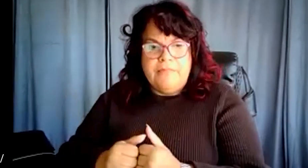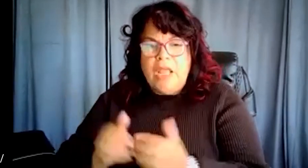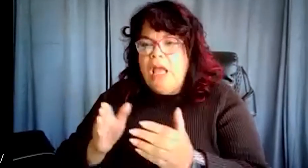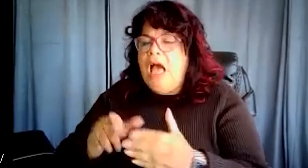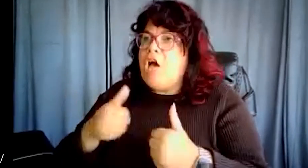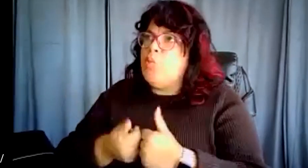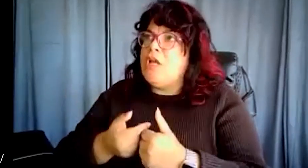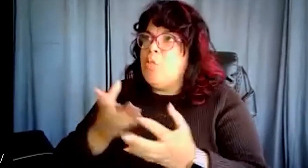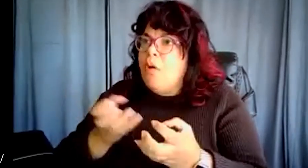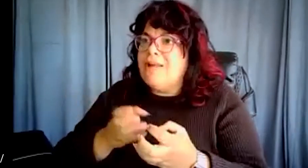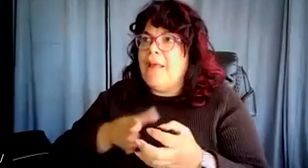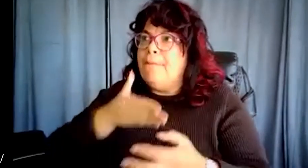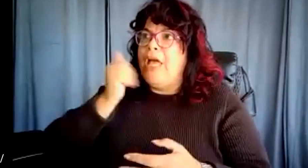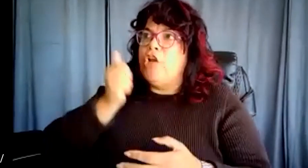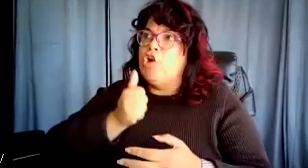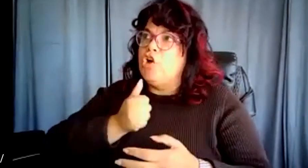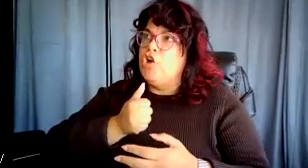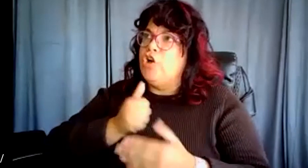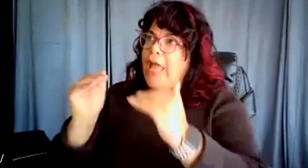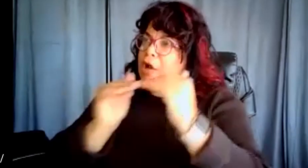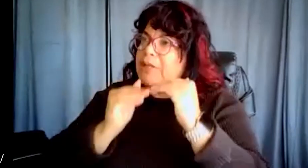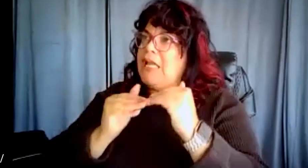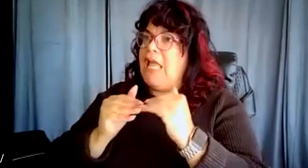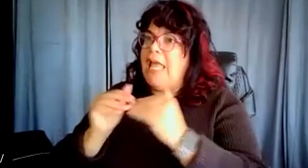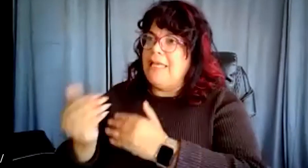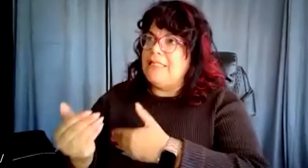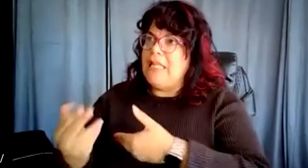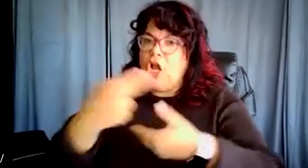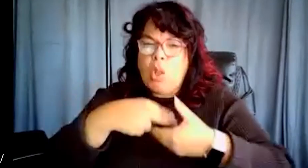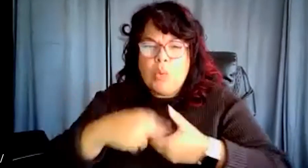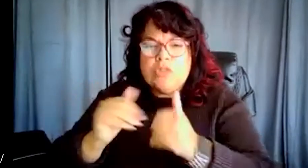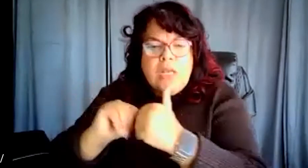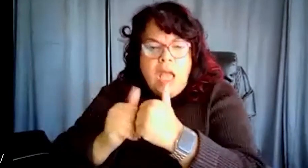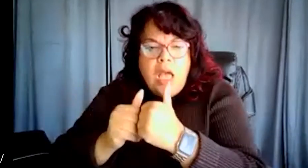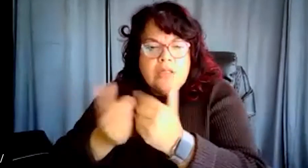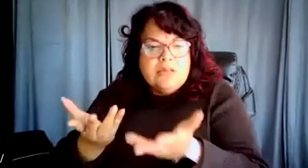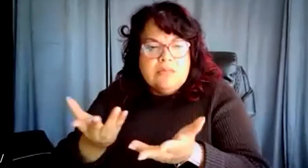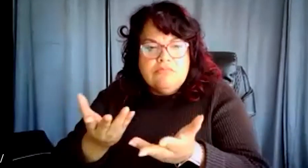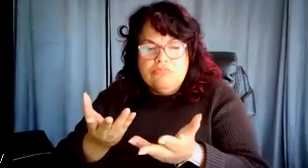inclusion for people with disabilities, so that people are really able to thrive and